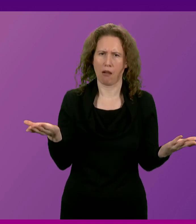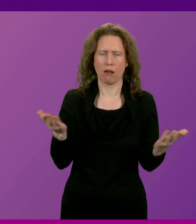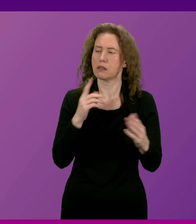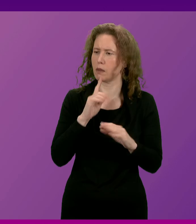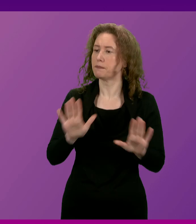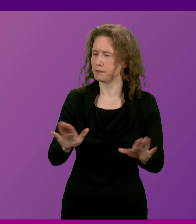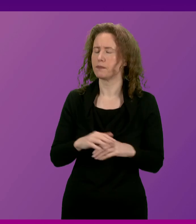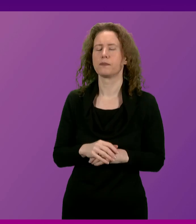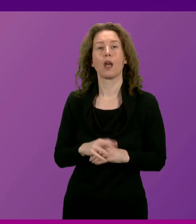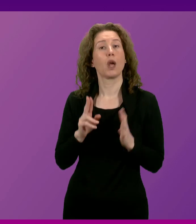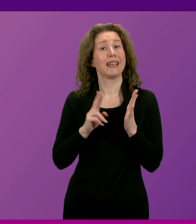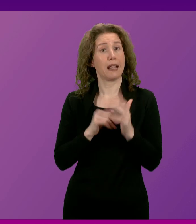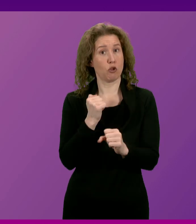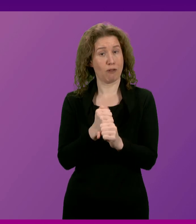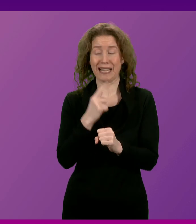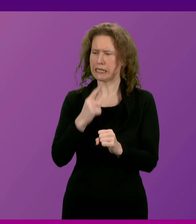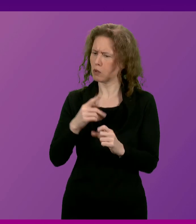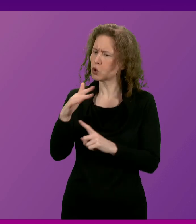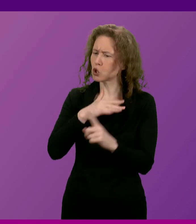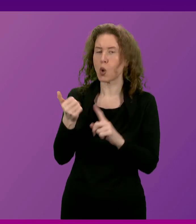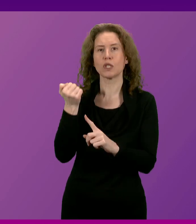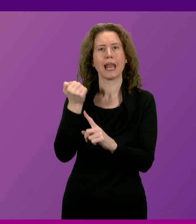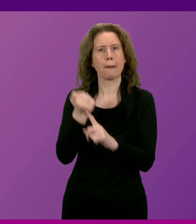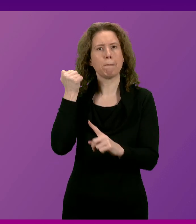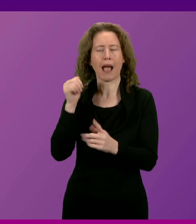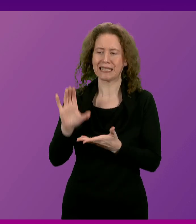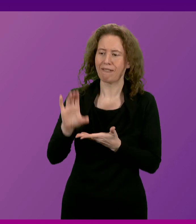Neil Gray tells us that the “social impact” of investment in sport was